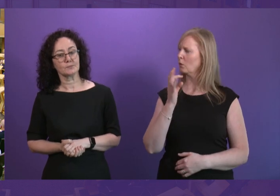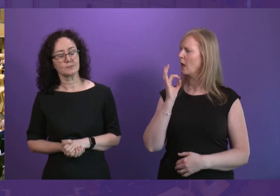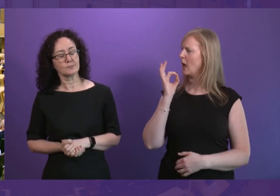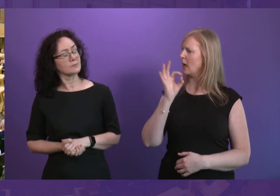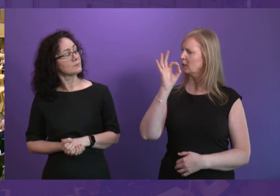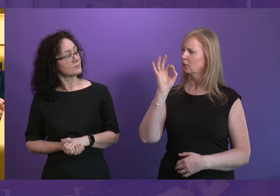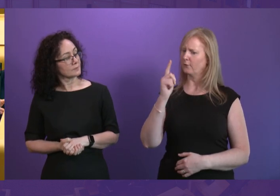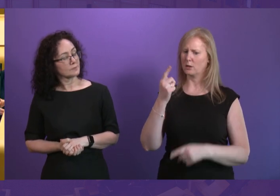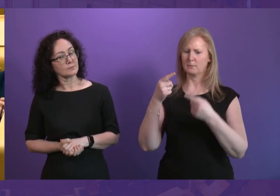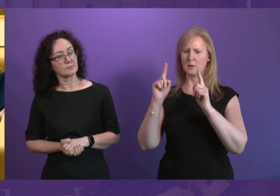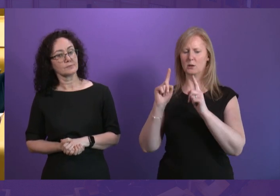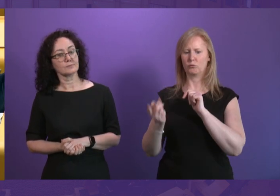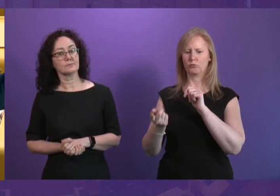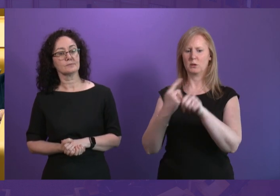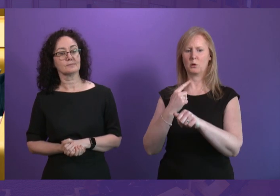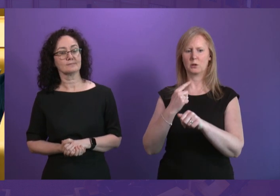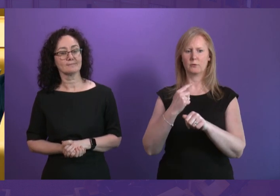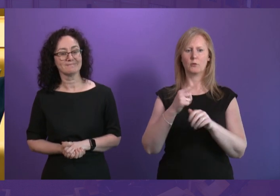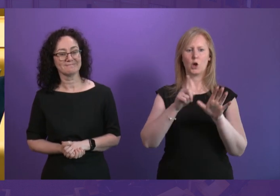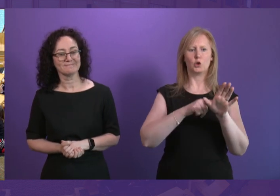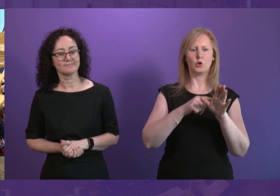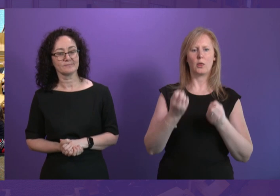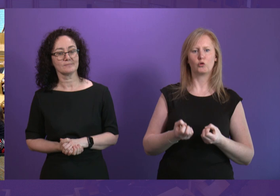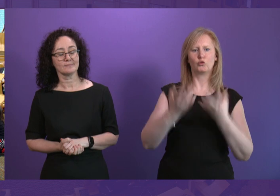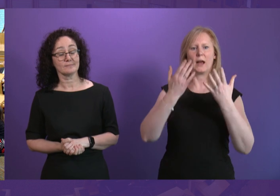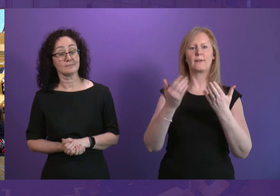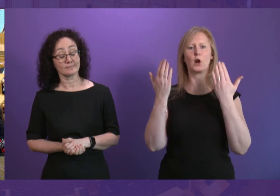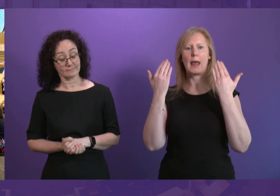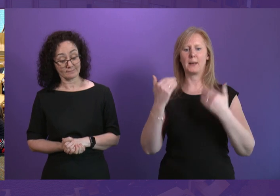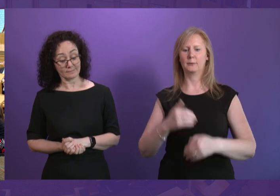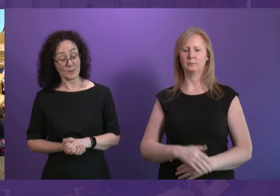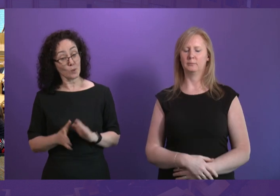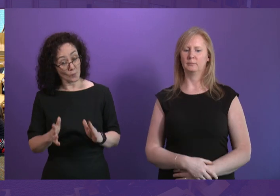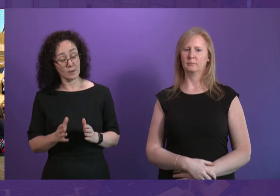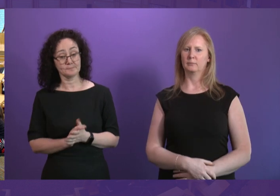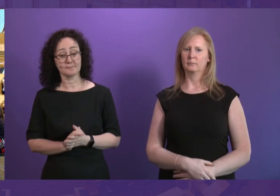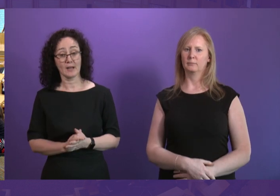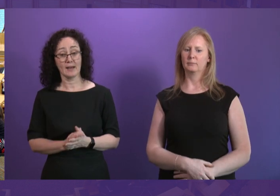Government’s response is to the youth strike 4 climate. The First Minister (Nicola Sturgeon): The threat of climate change can sometimes